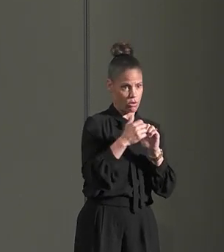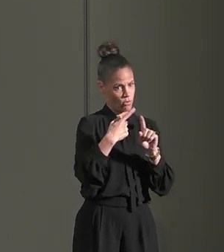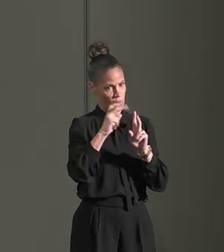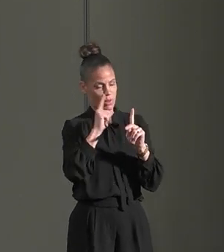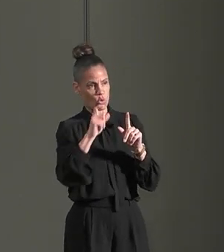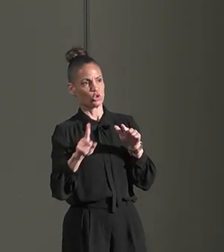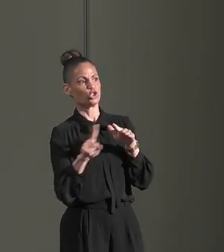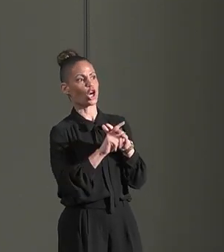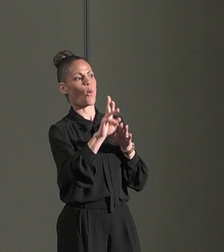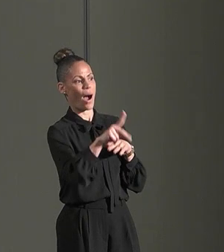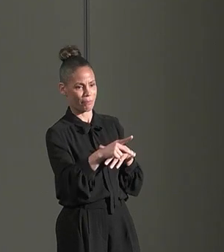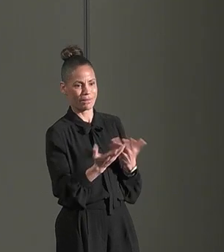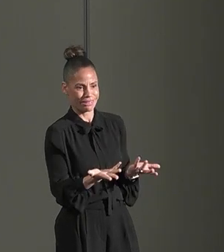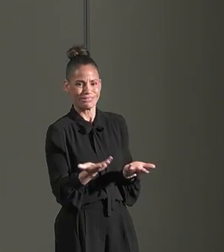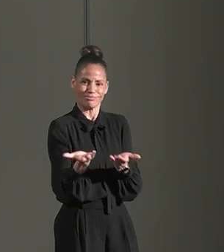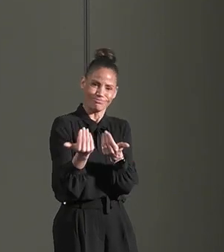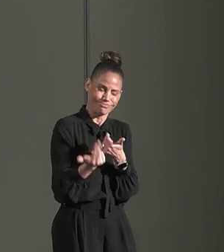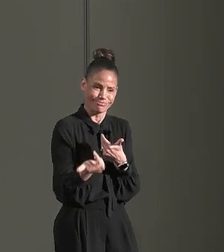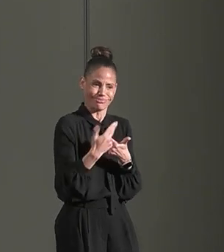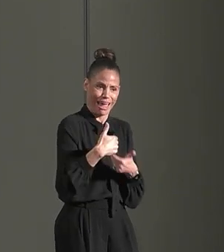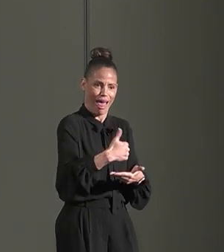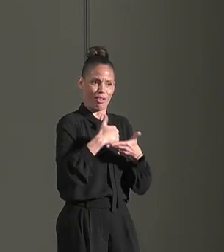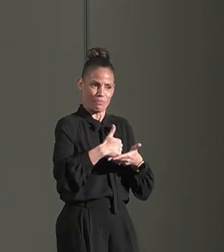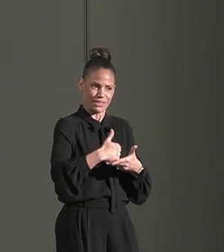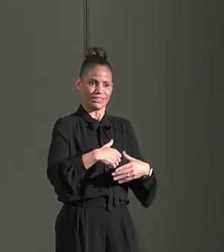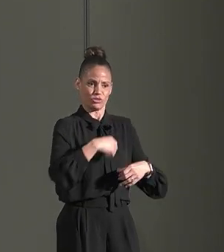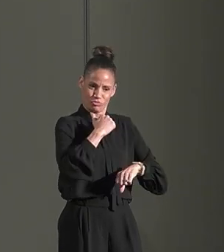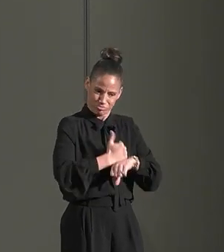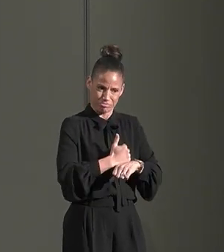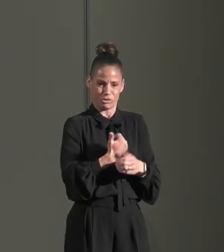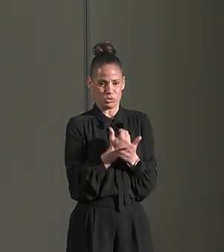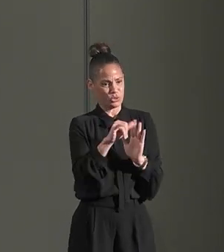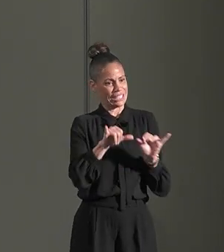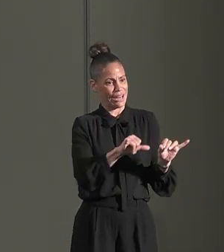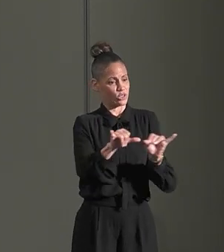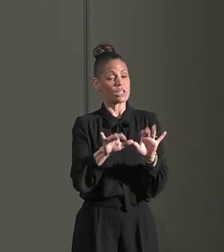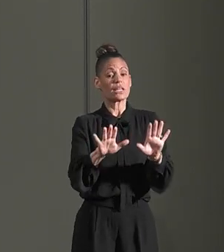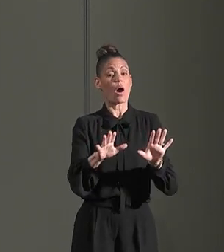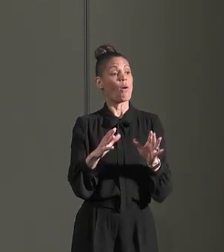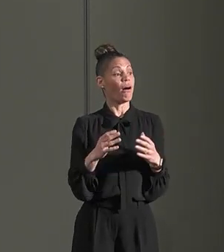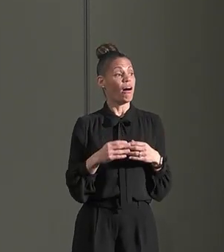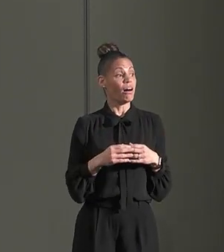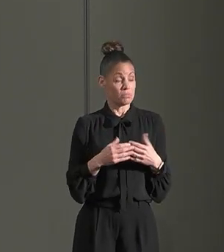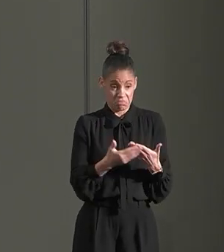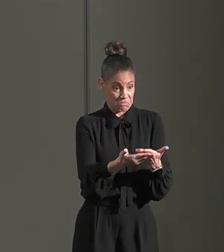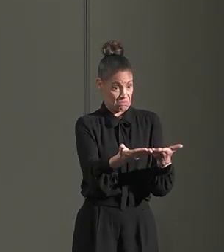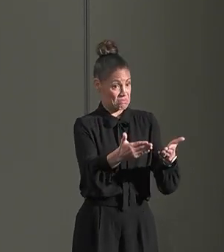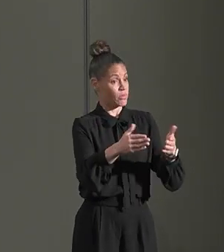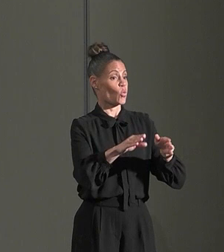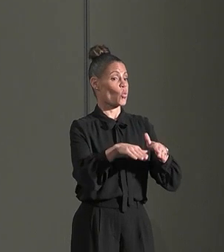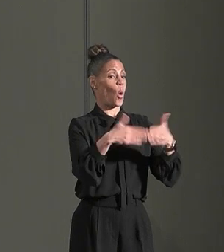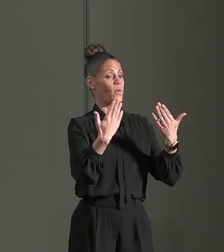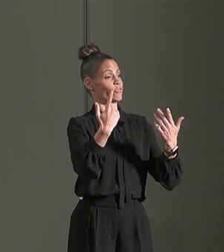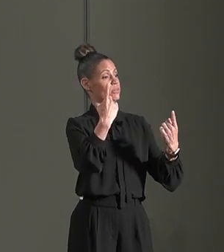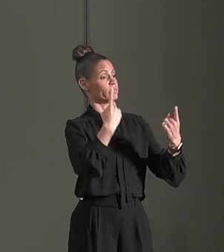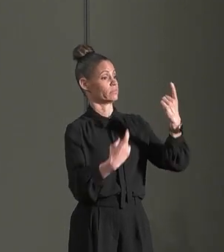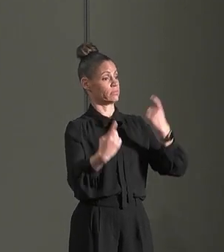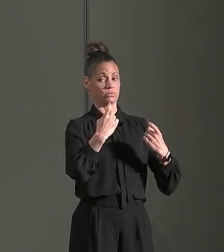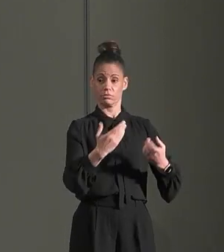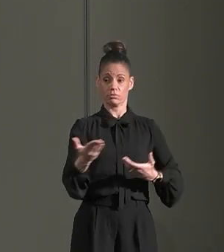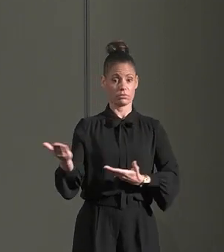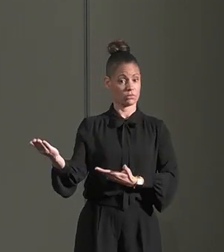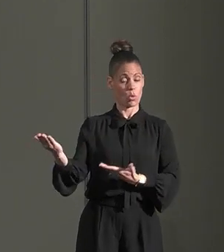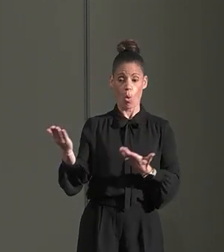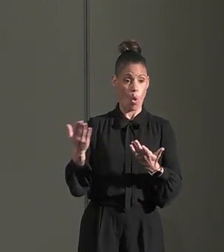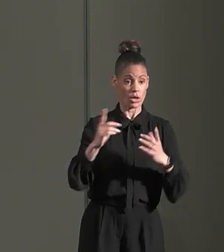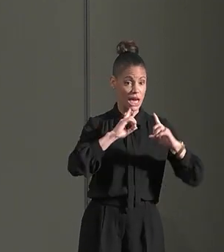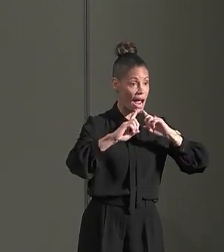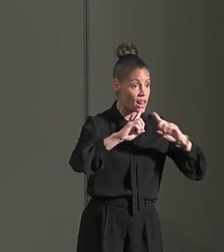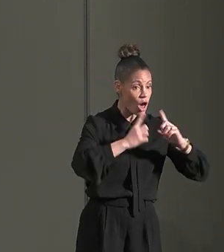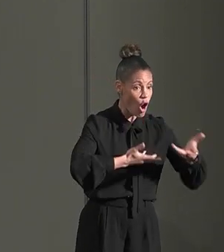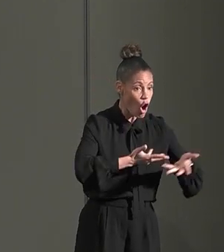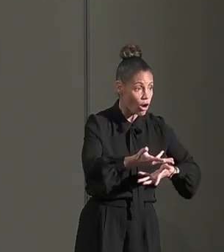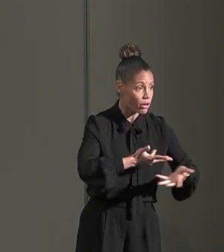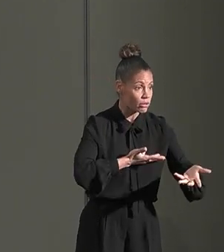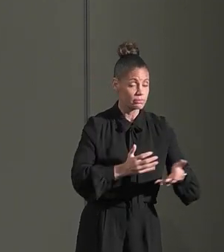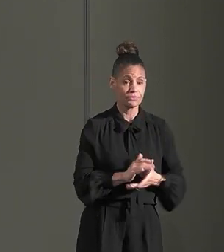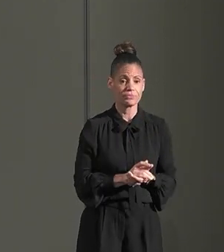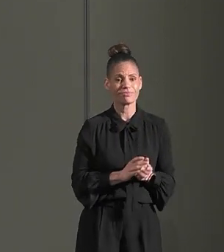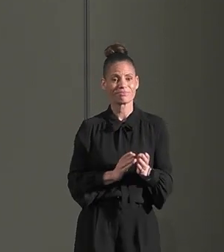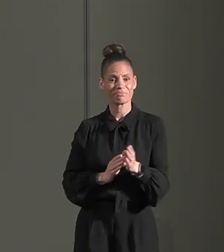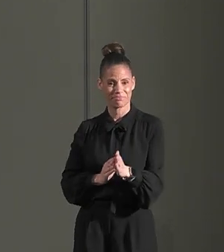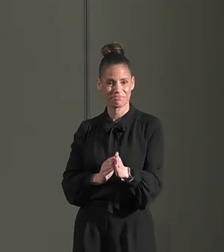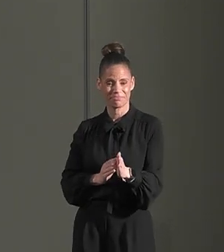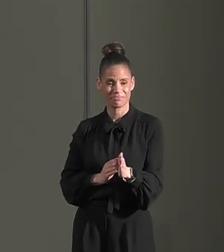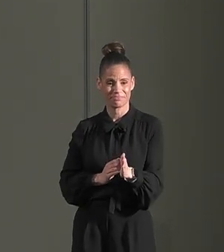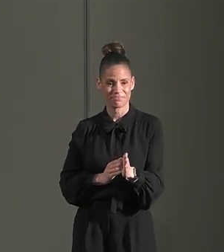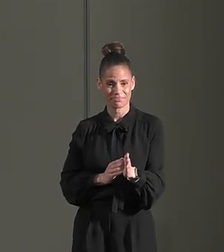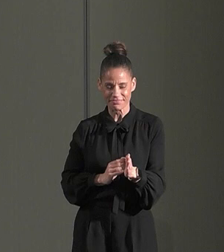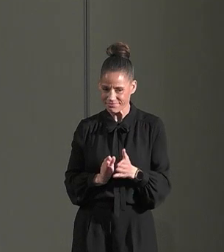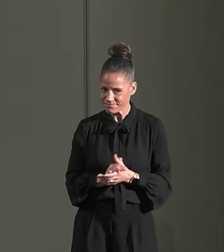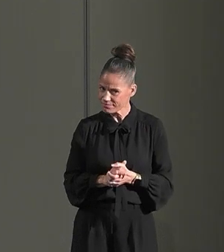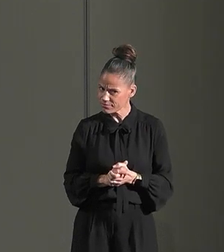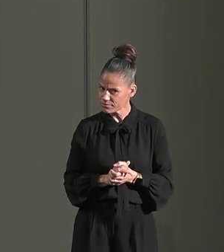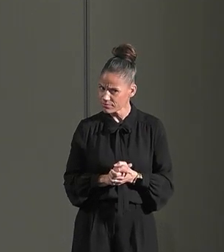marketplace. At this point we could ask questions or open it up for other dialog. Yes, ma'am.